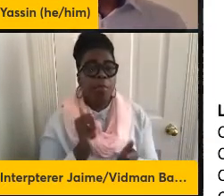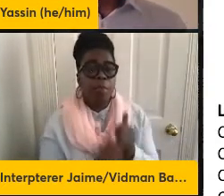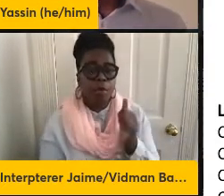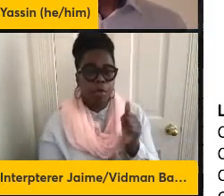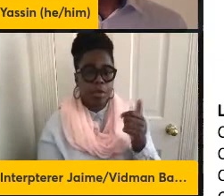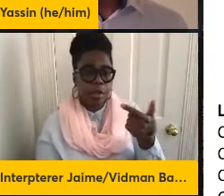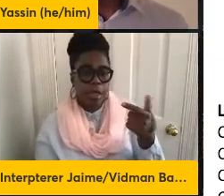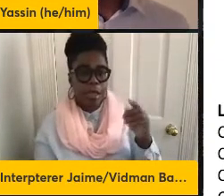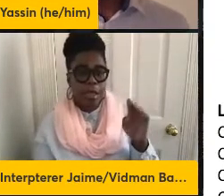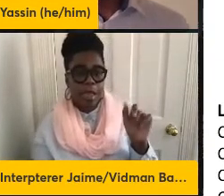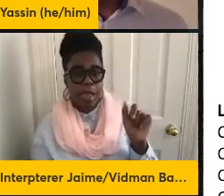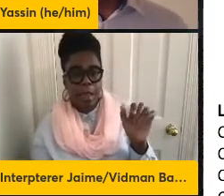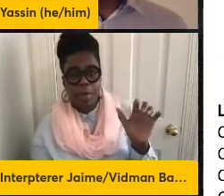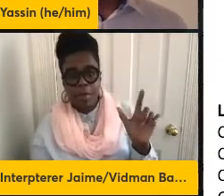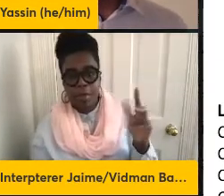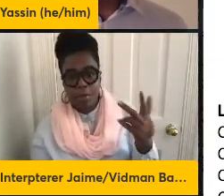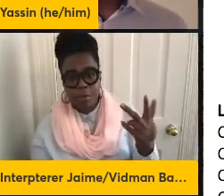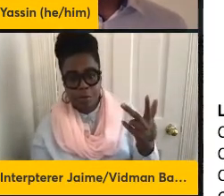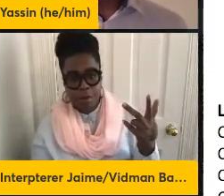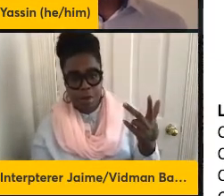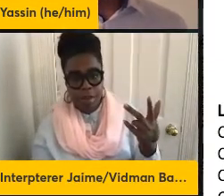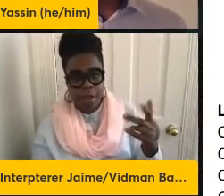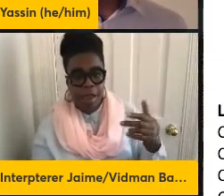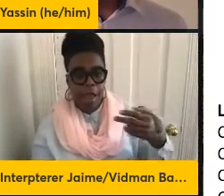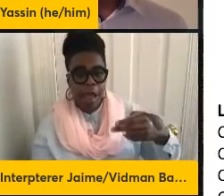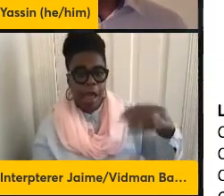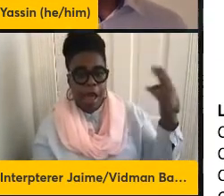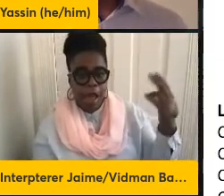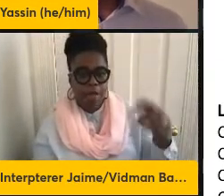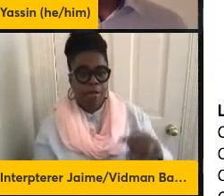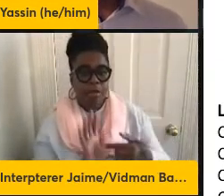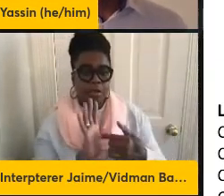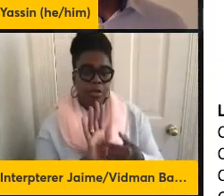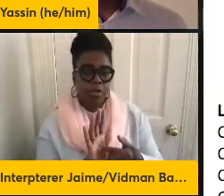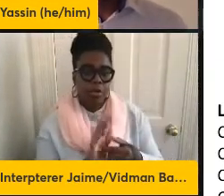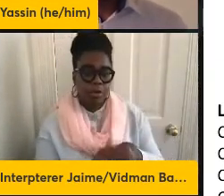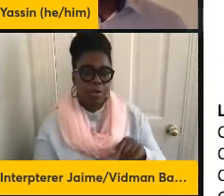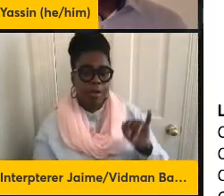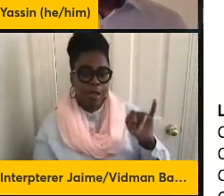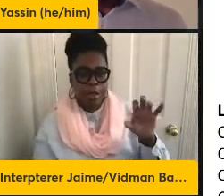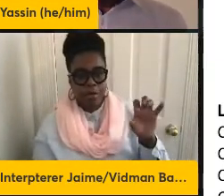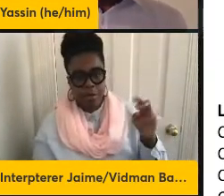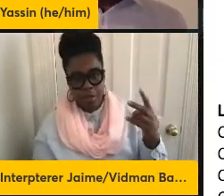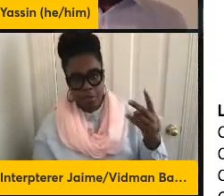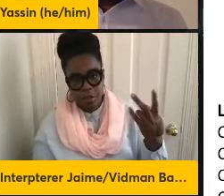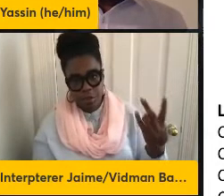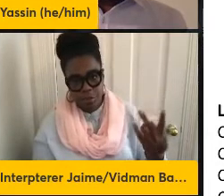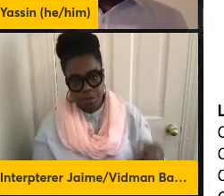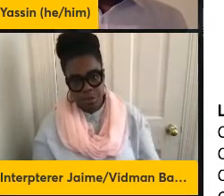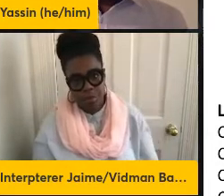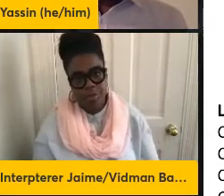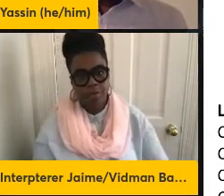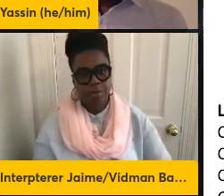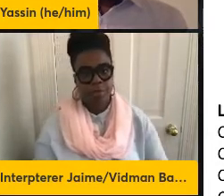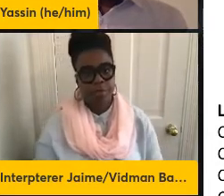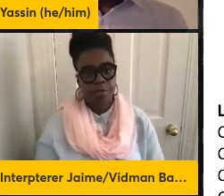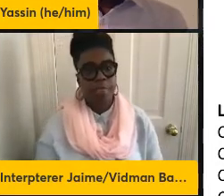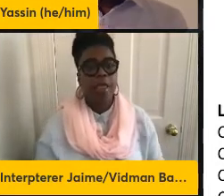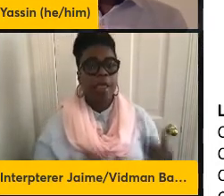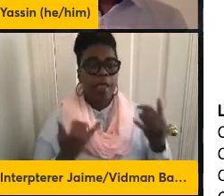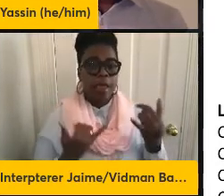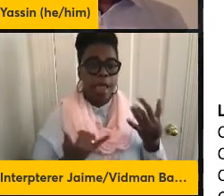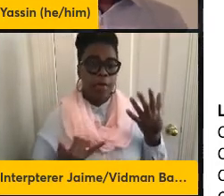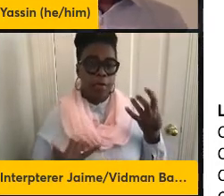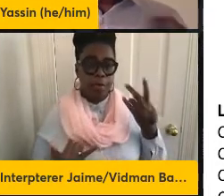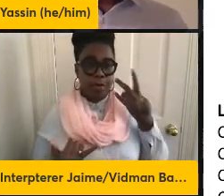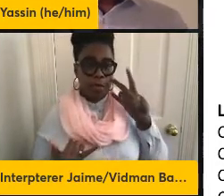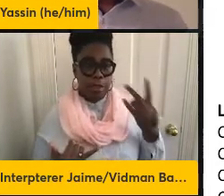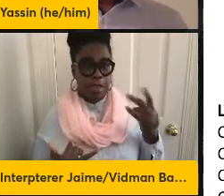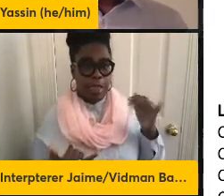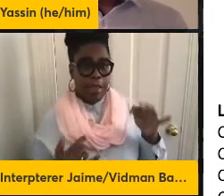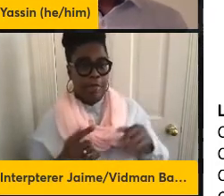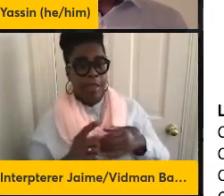high, which is indicative of their IOC to phenotype. So now, we want to see whether they are affected. So first, we checked